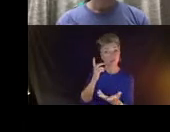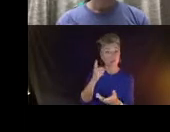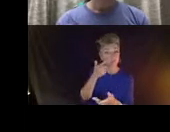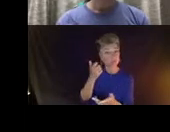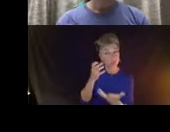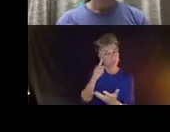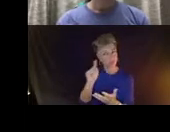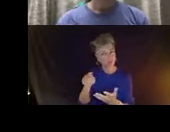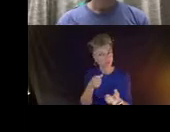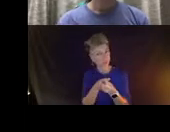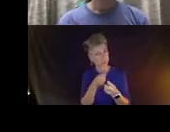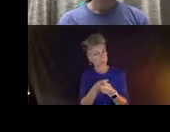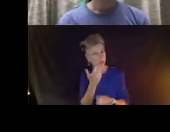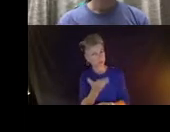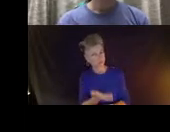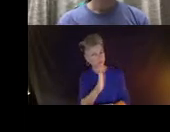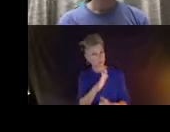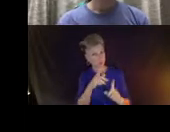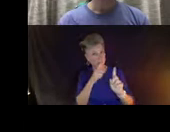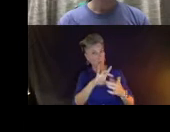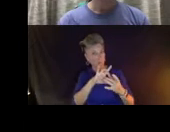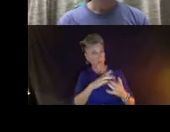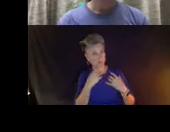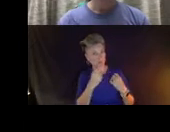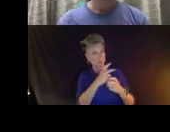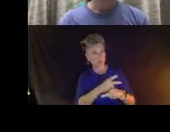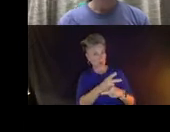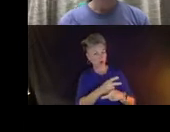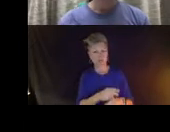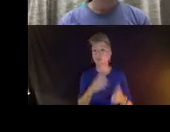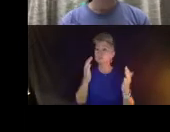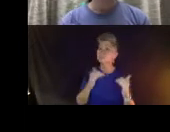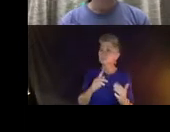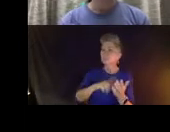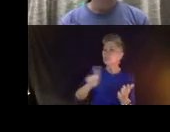that would be helpful for your provider to know about? So here's an example,